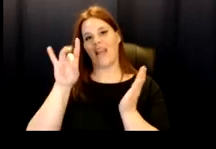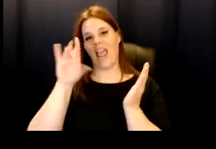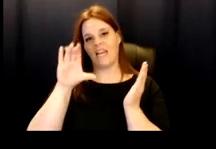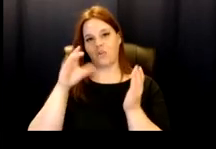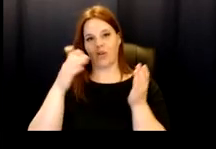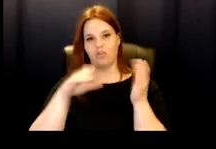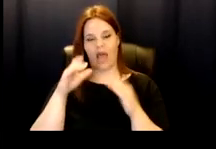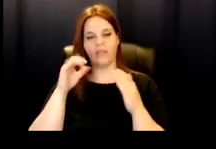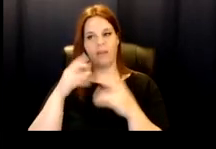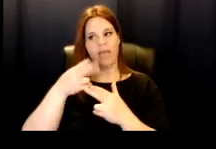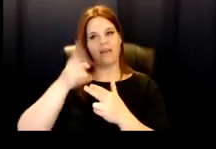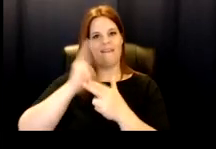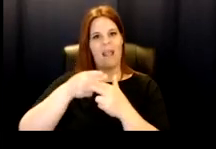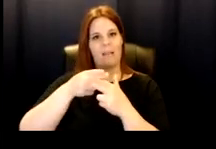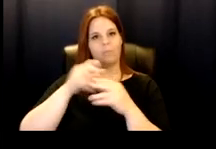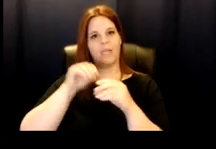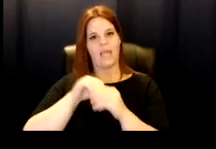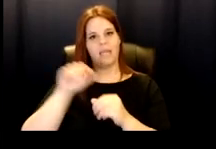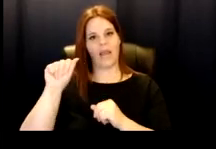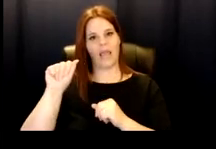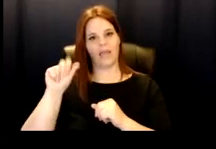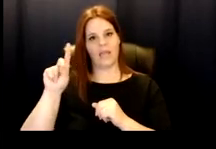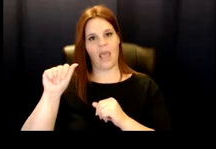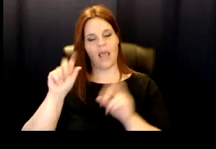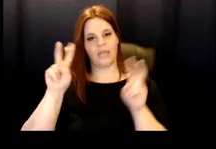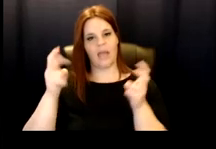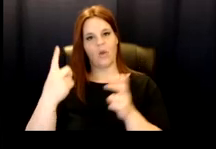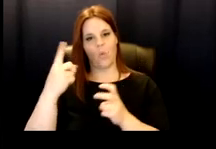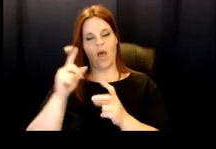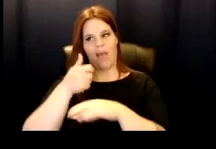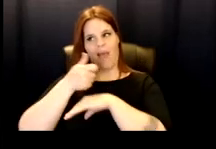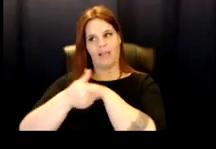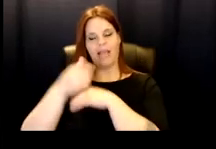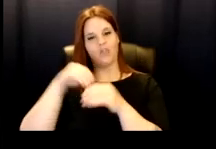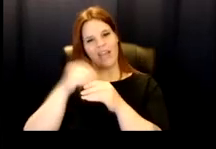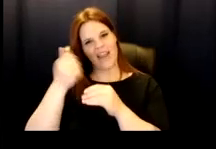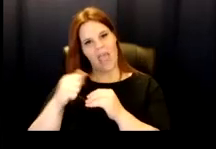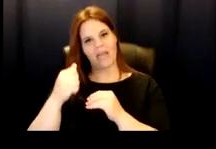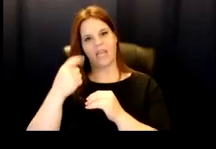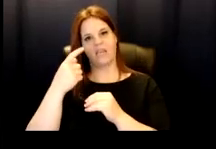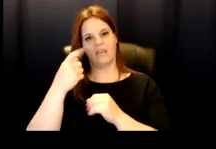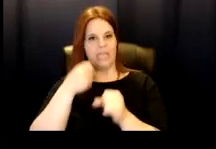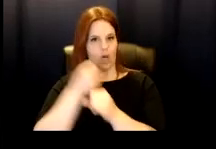being named in an ADA Title I allegation in any given year. So, that will be we will go